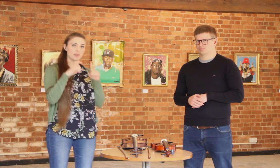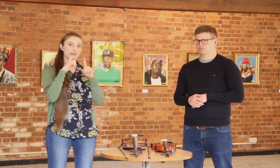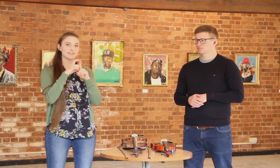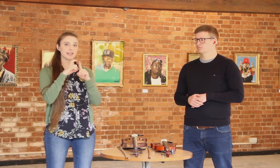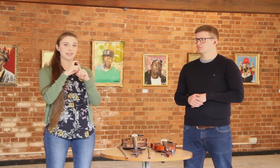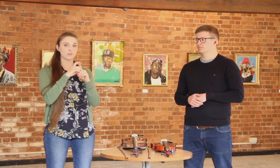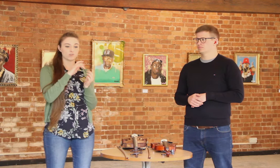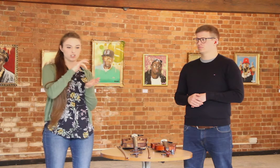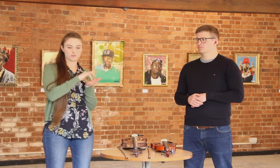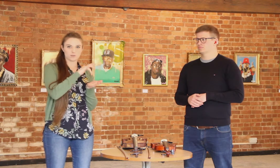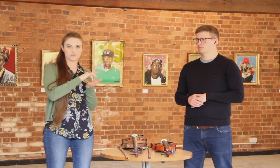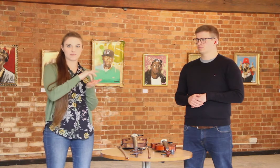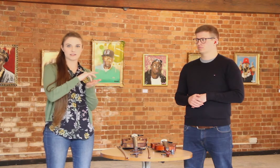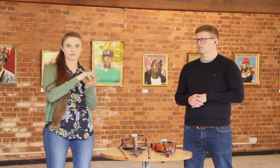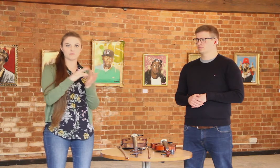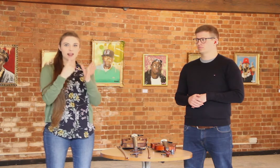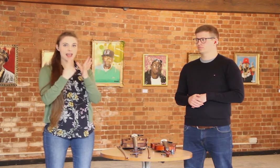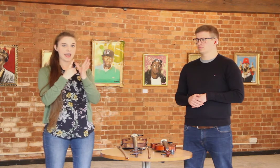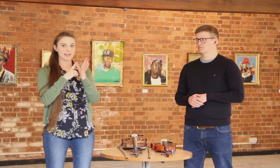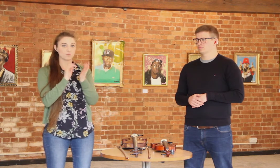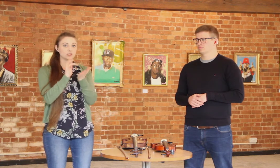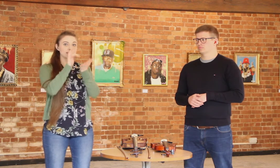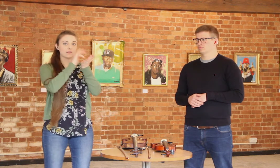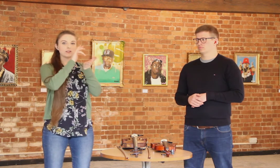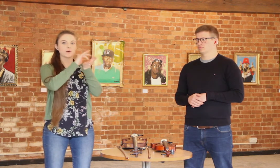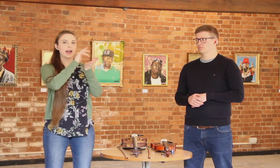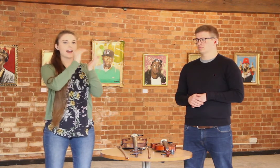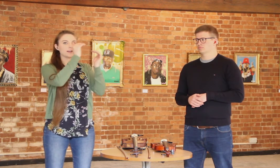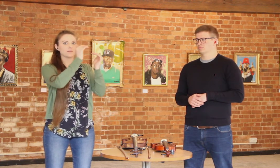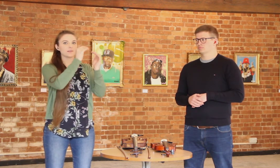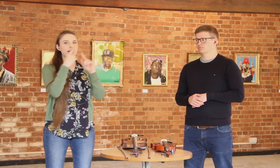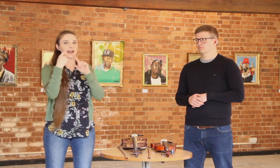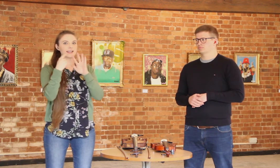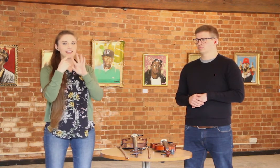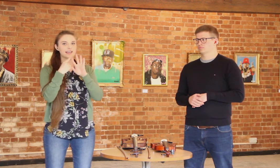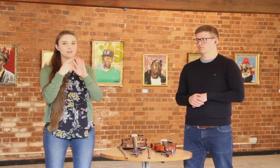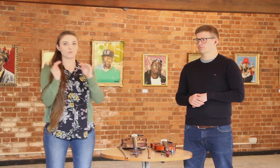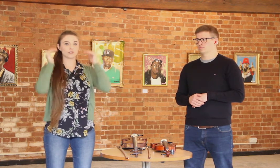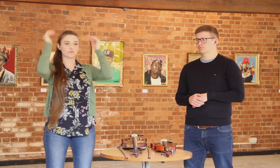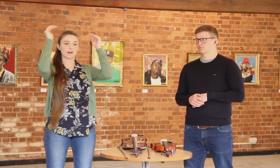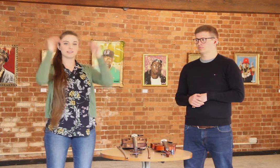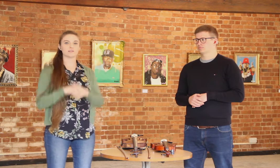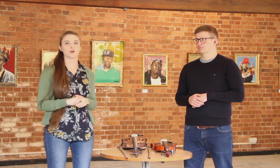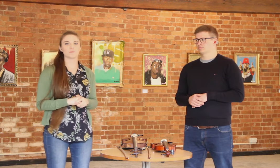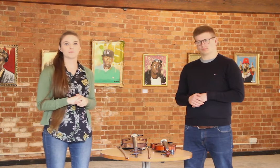then D, which is sort of in the middle A, which is in the middle but higher and E which is right at the top